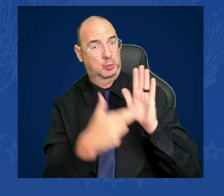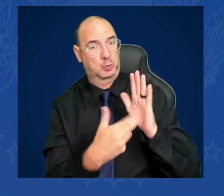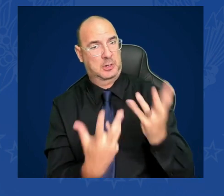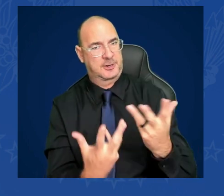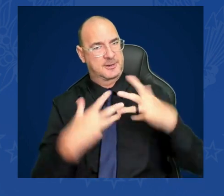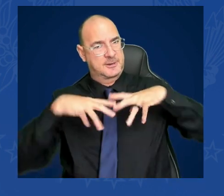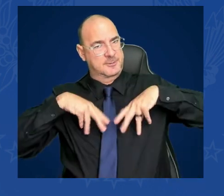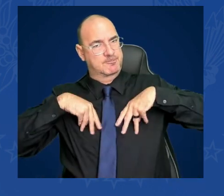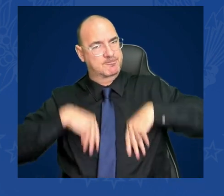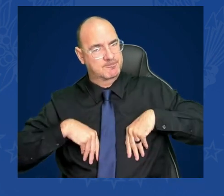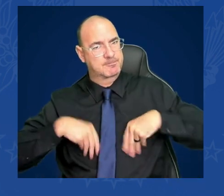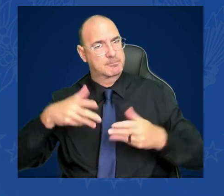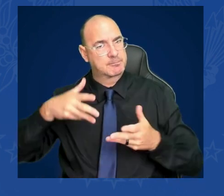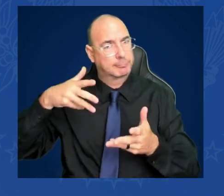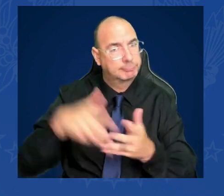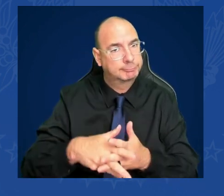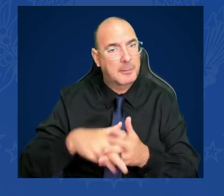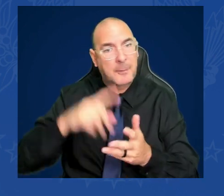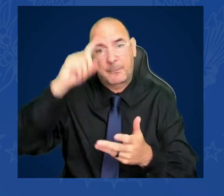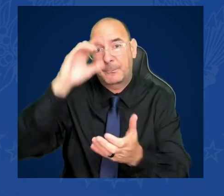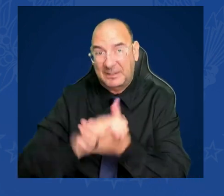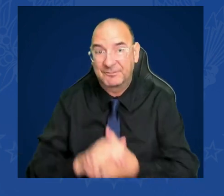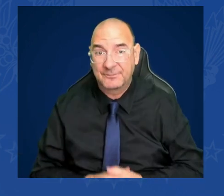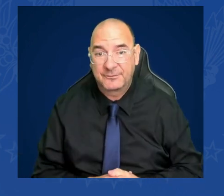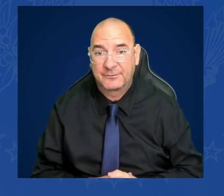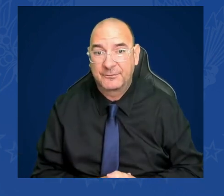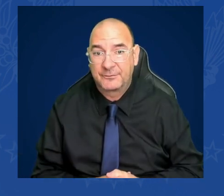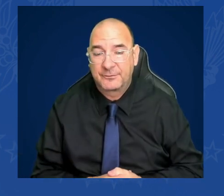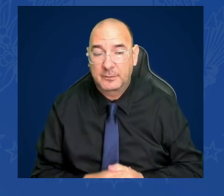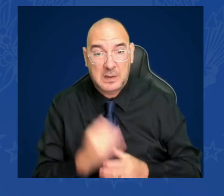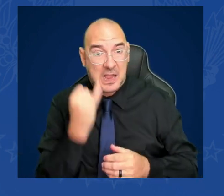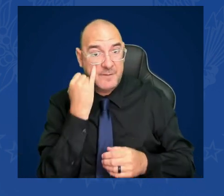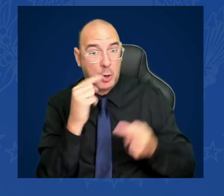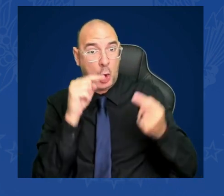that a harm against any one of us is a harm against all of us;